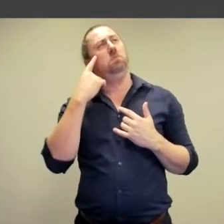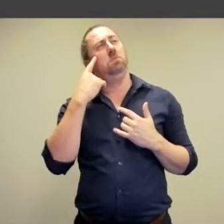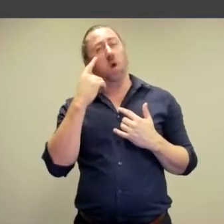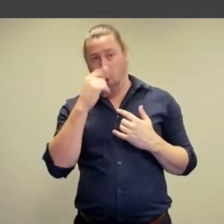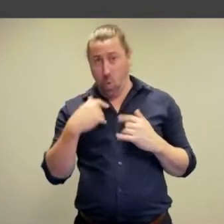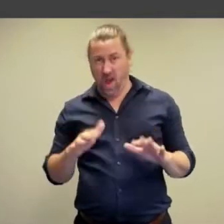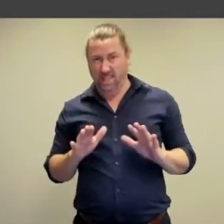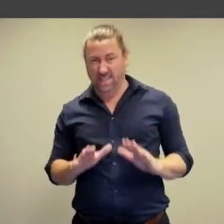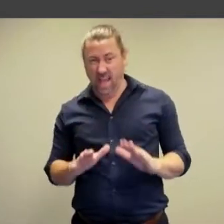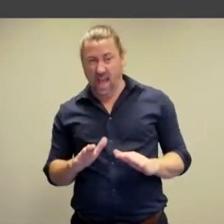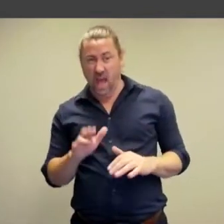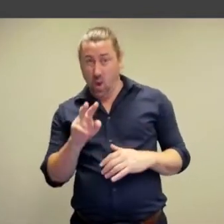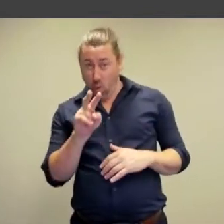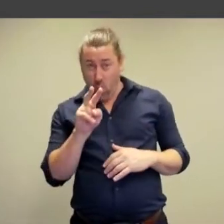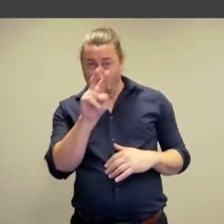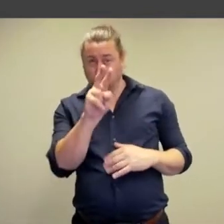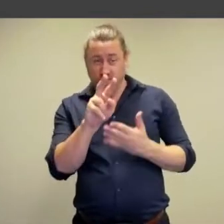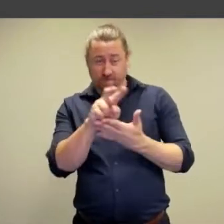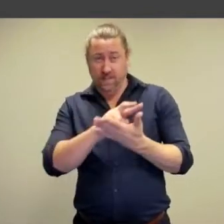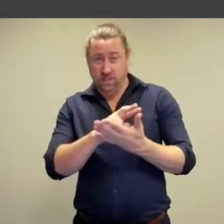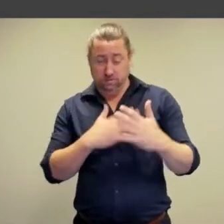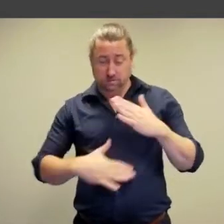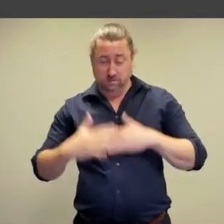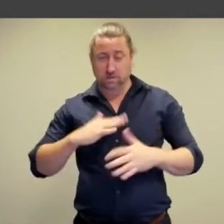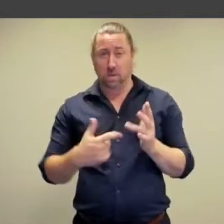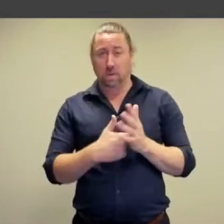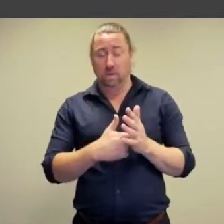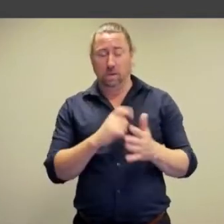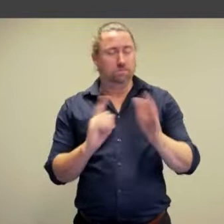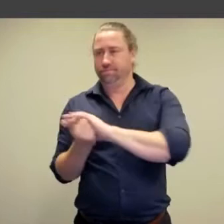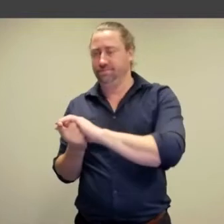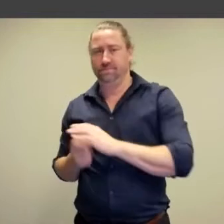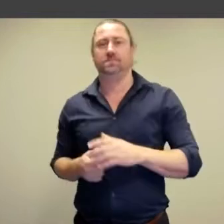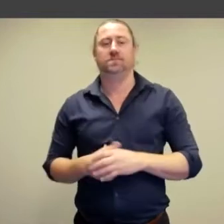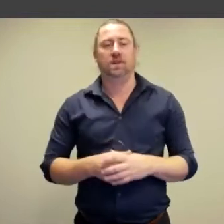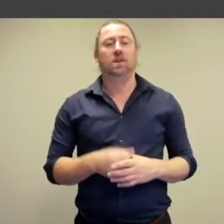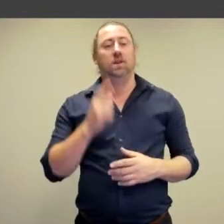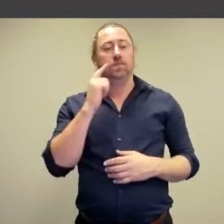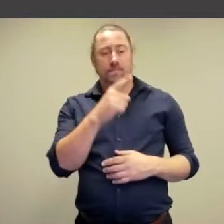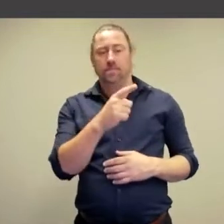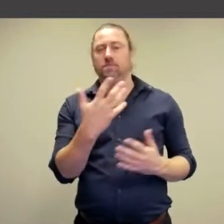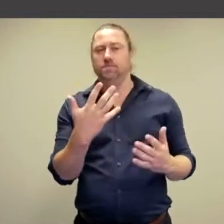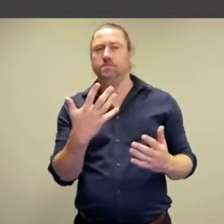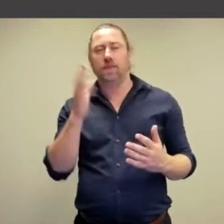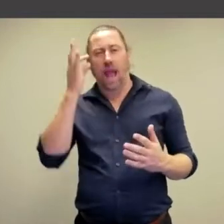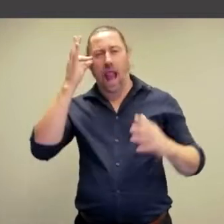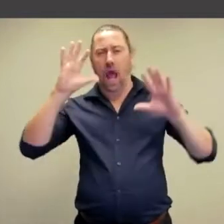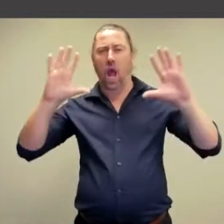stay and watch this video.